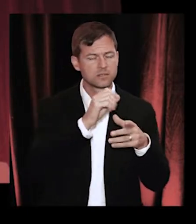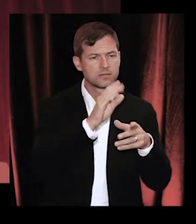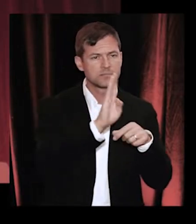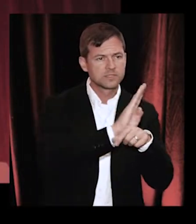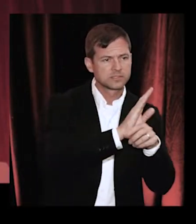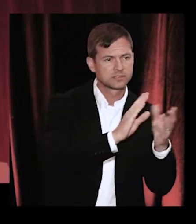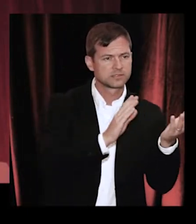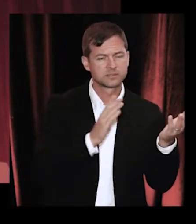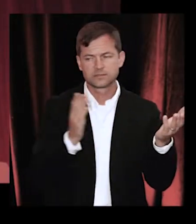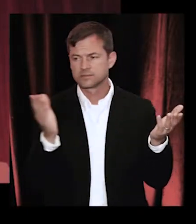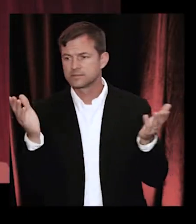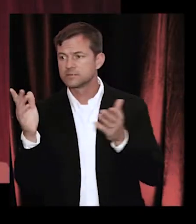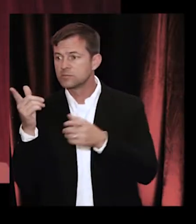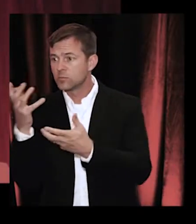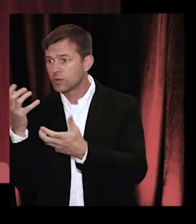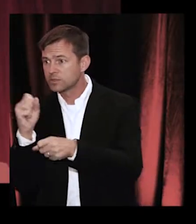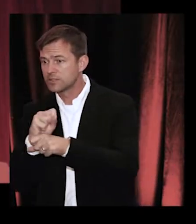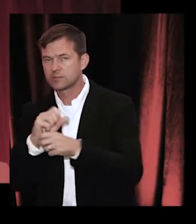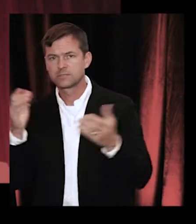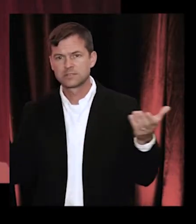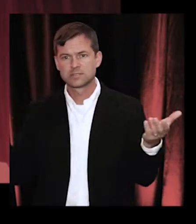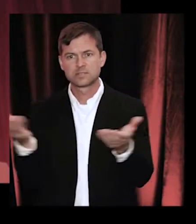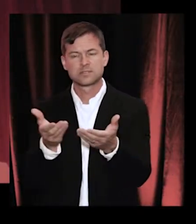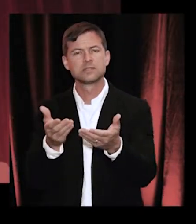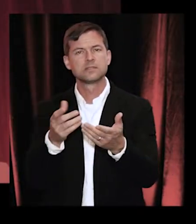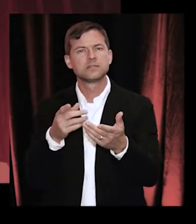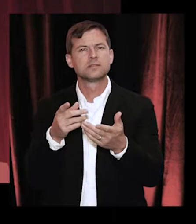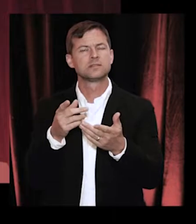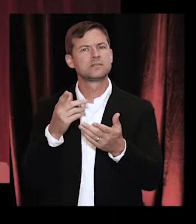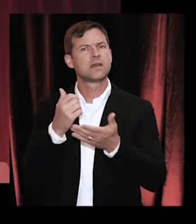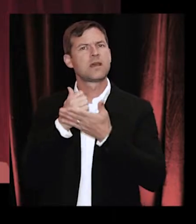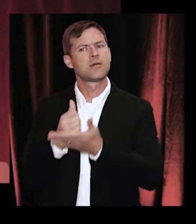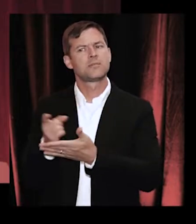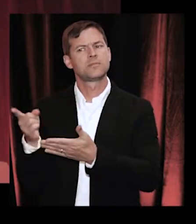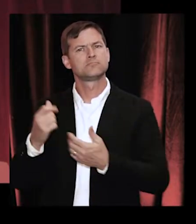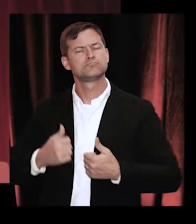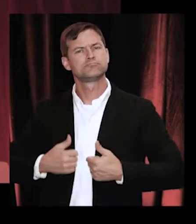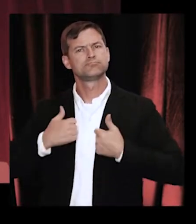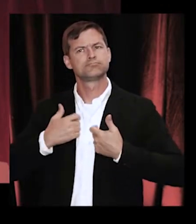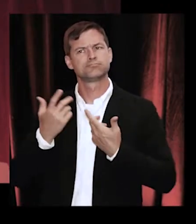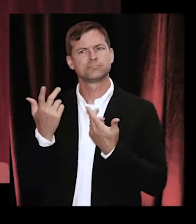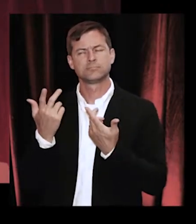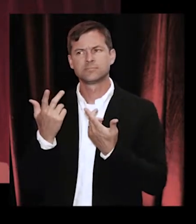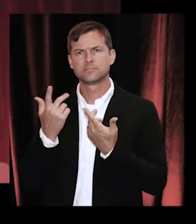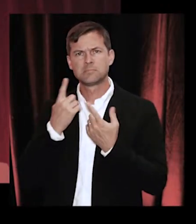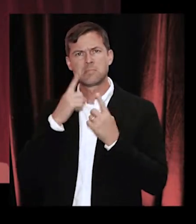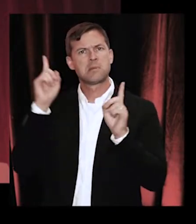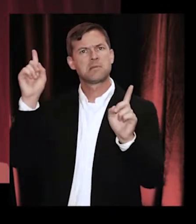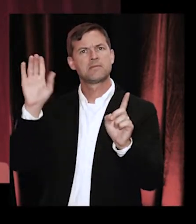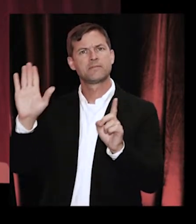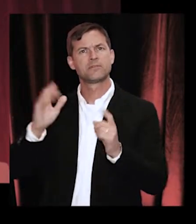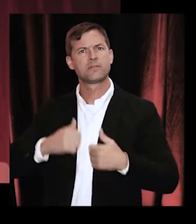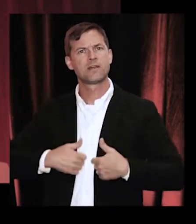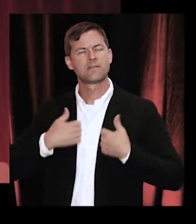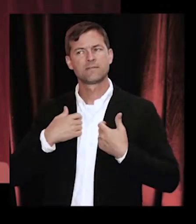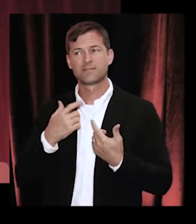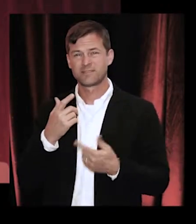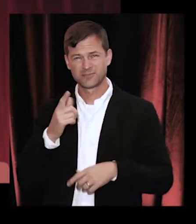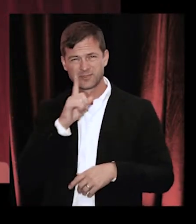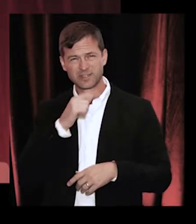seekers are also helping those Alabamians reach their full potential. And folks, I draw inspiration from each of you,